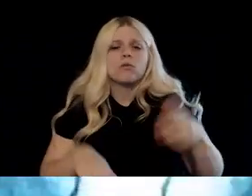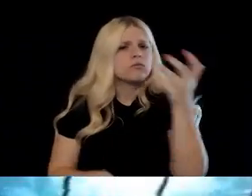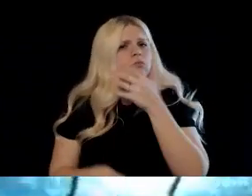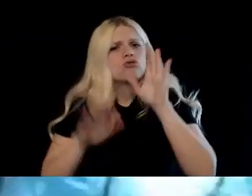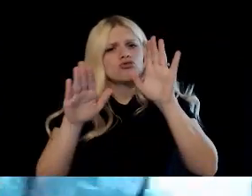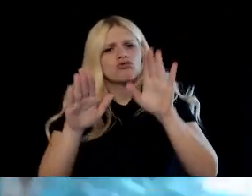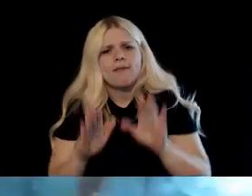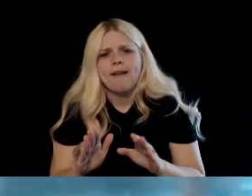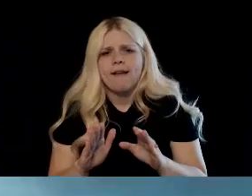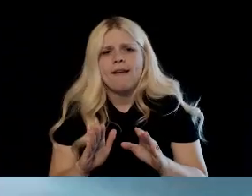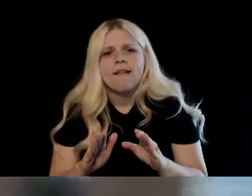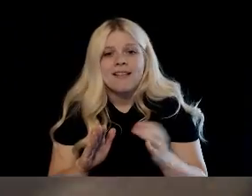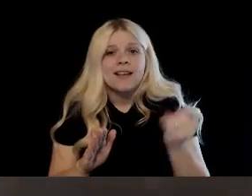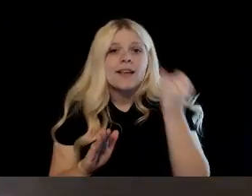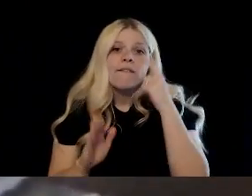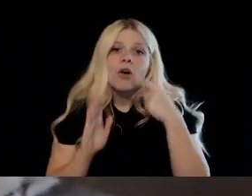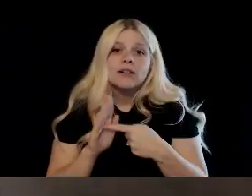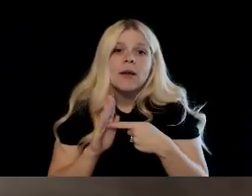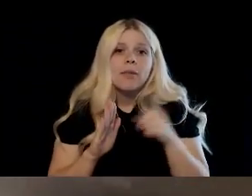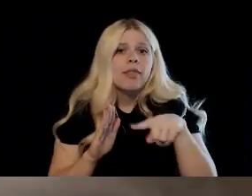healing from some type of medical procedure or something.